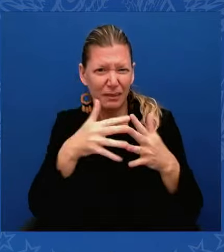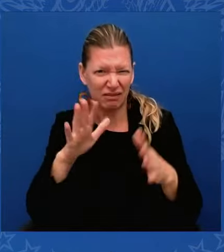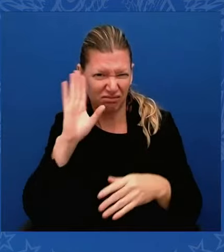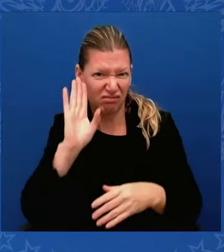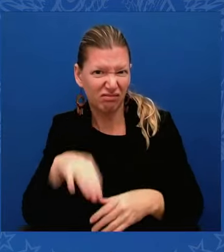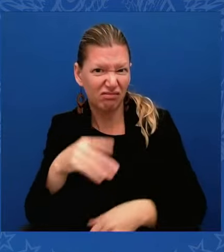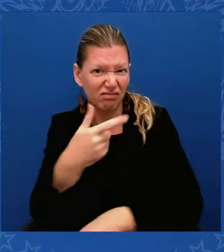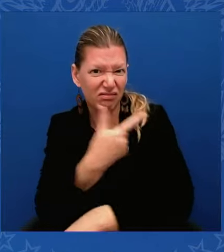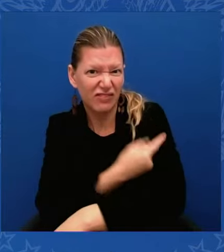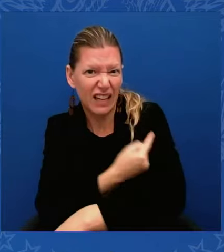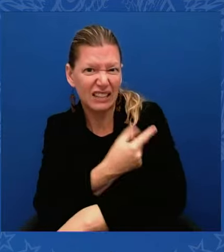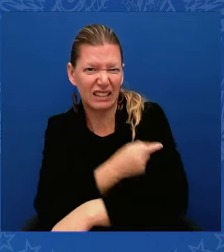Might explain some things anyway.